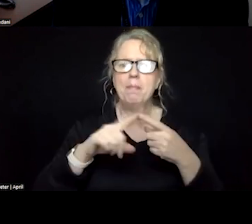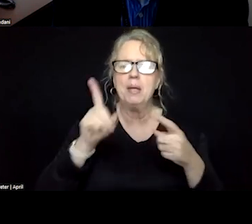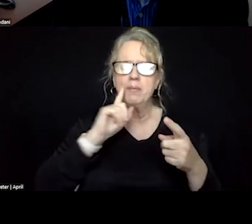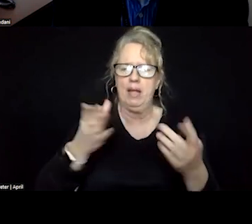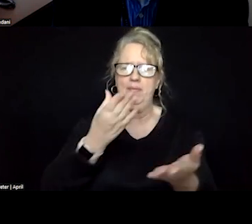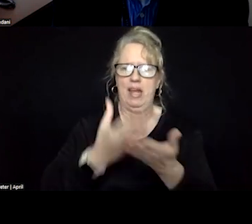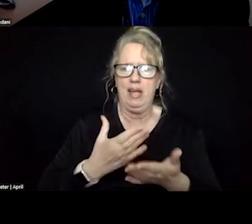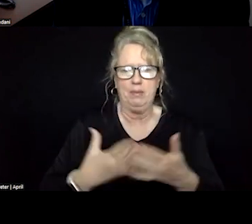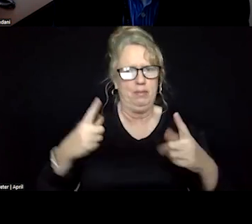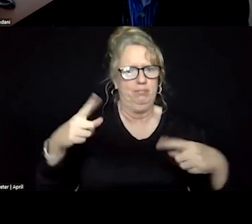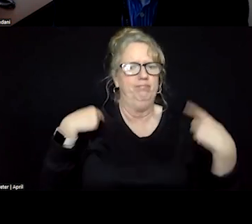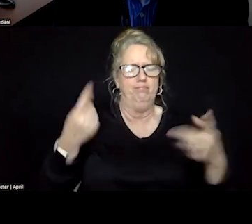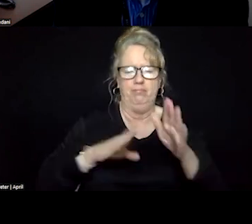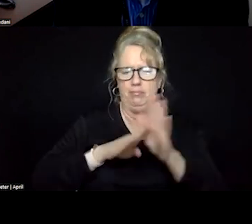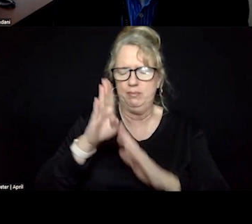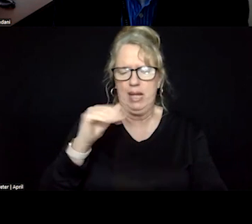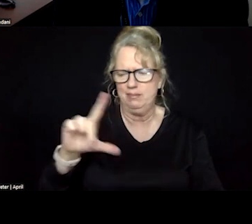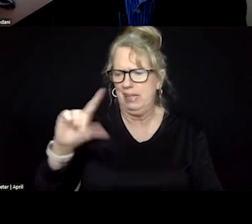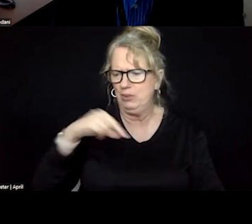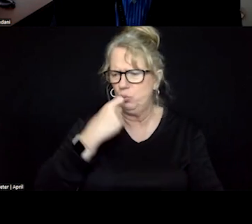THEY HAVE BEEN DEVELOPED OVER THE LAST 20 YEARS OR SO.